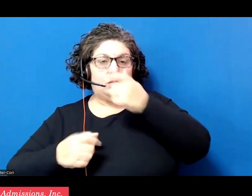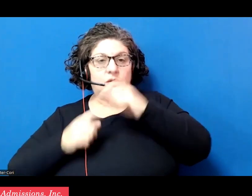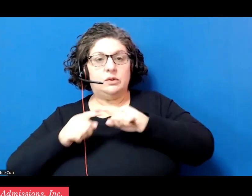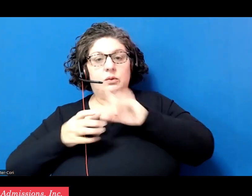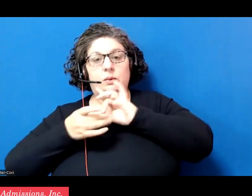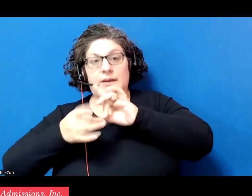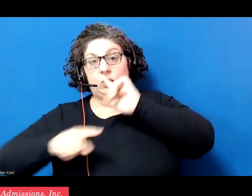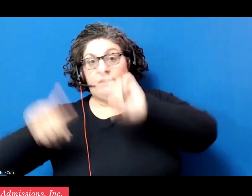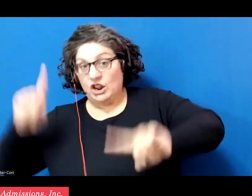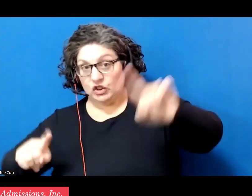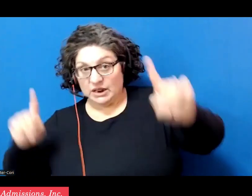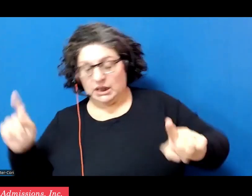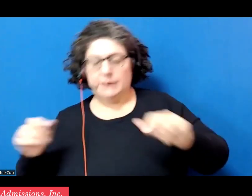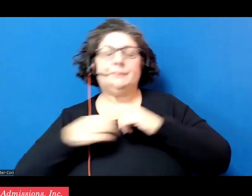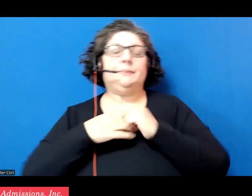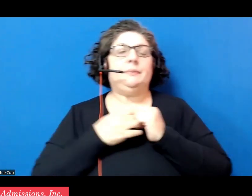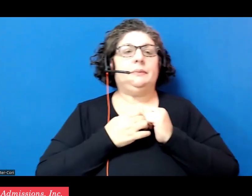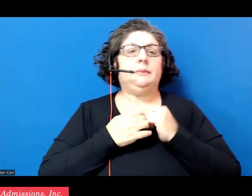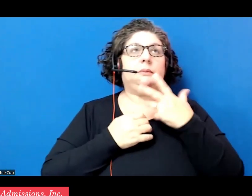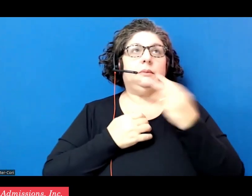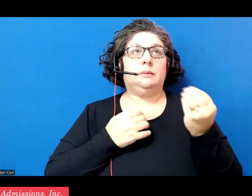And that's about it.